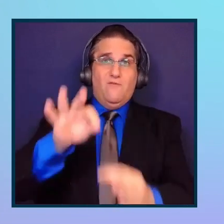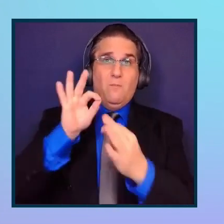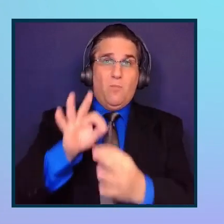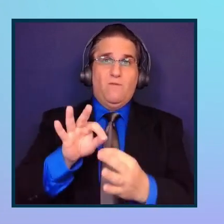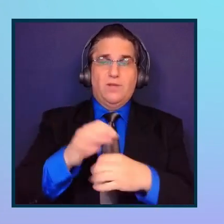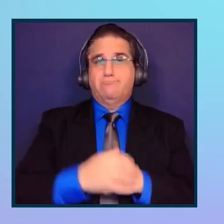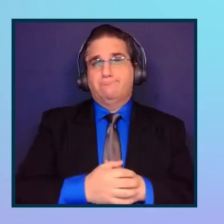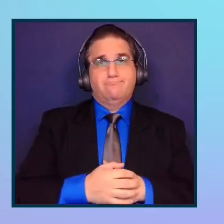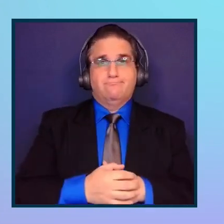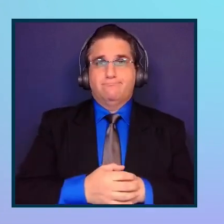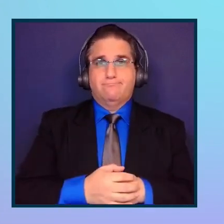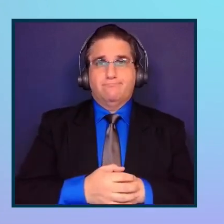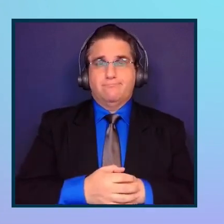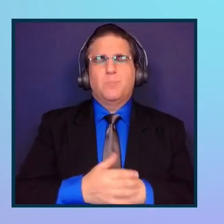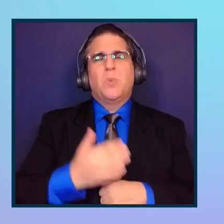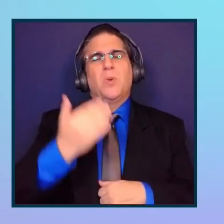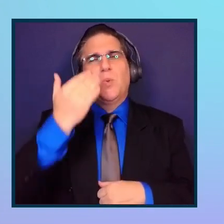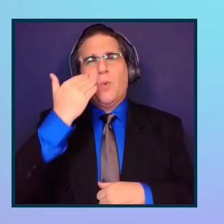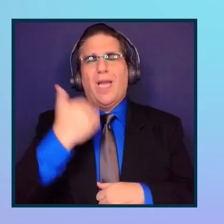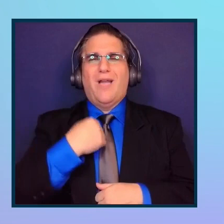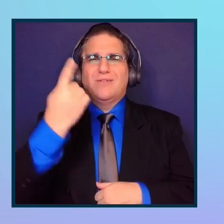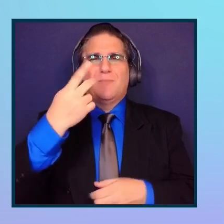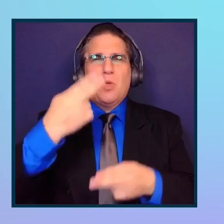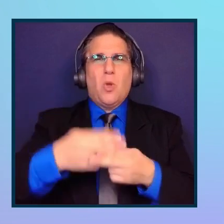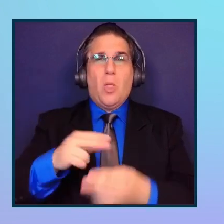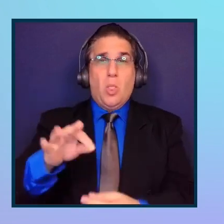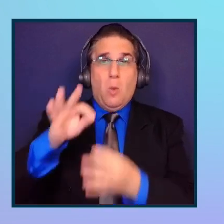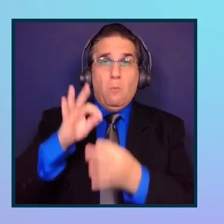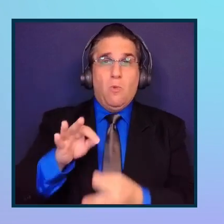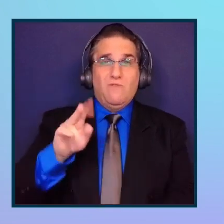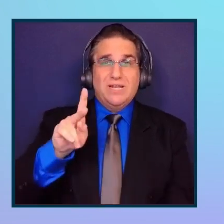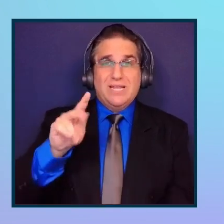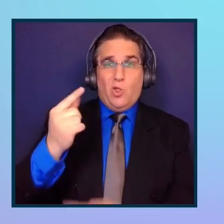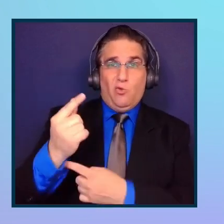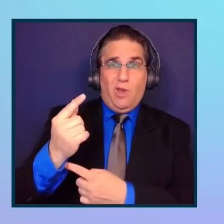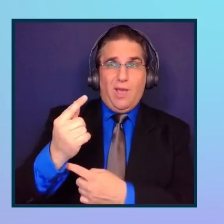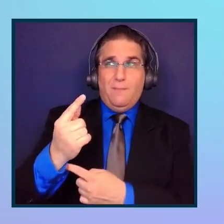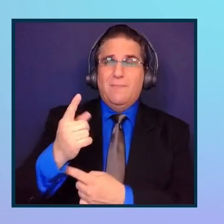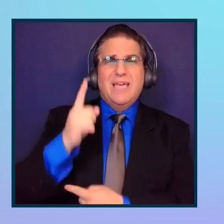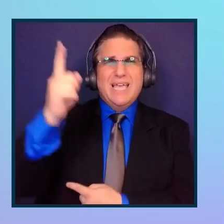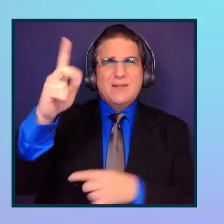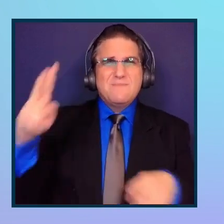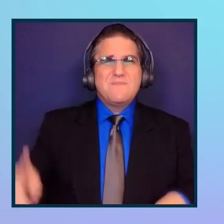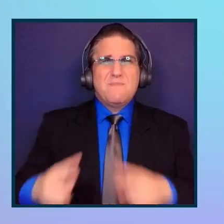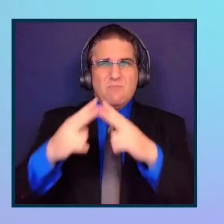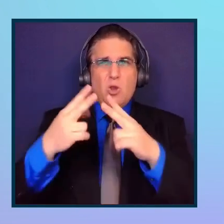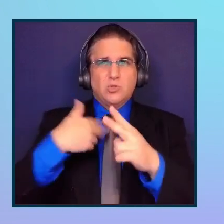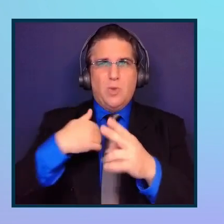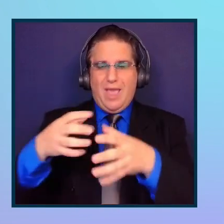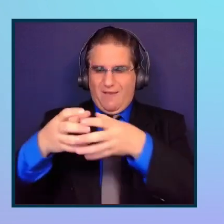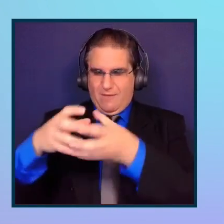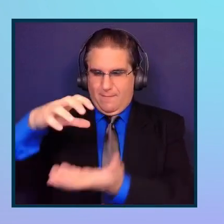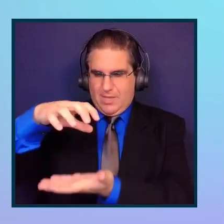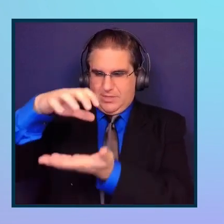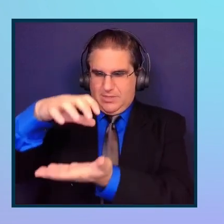which is stored in a vault in Paris, doesn't weigh exactly a kilogram. We could make it a little bit better.